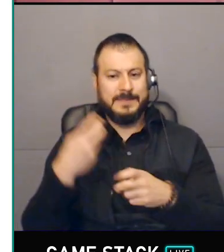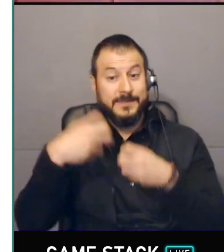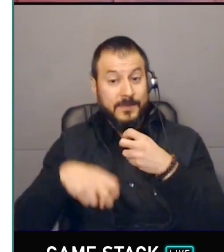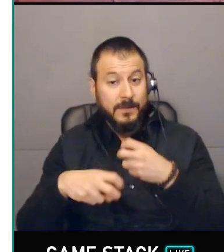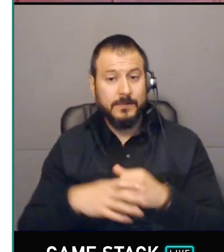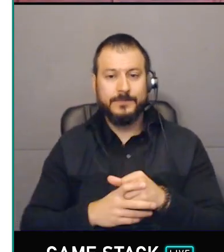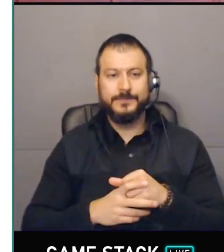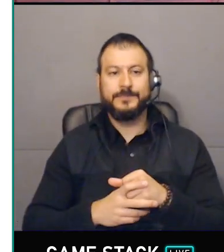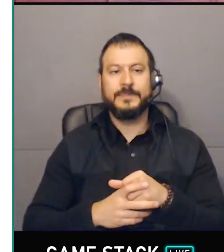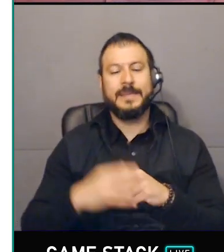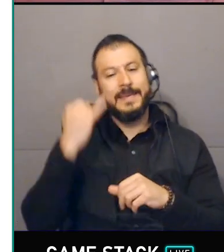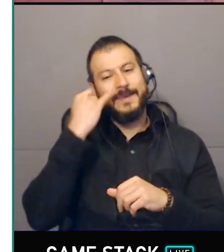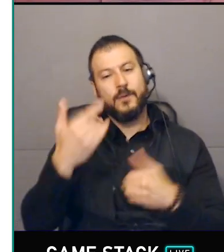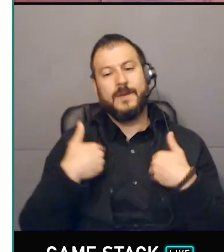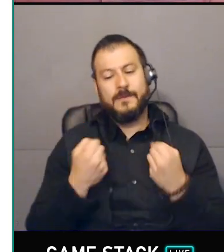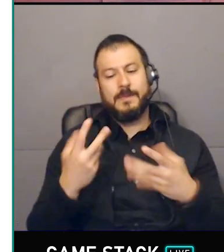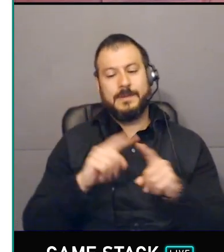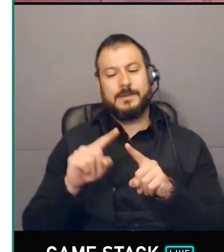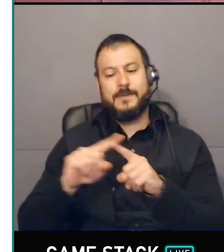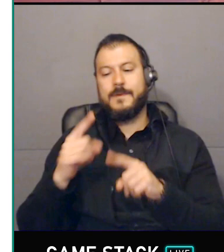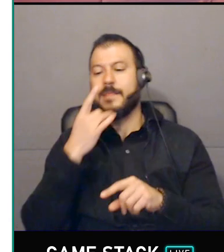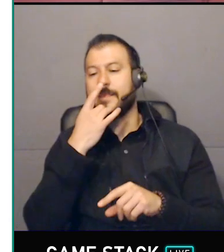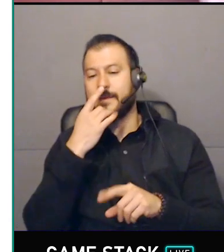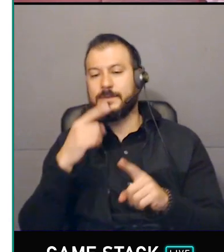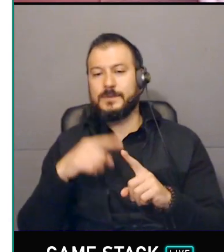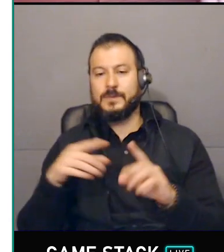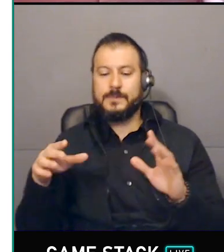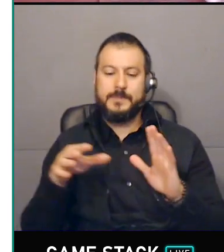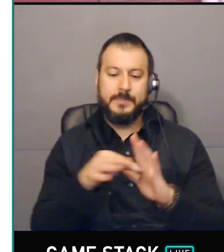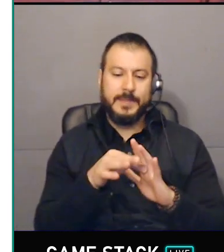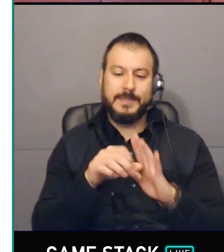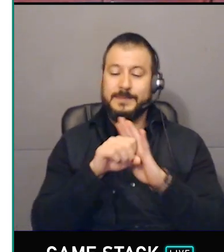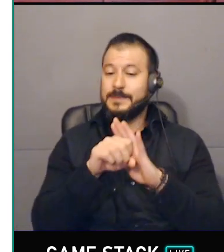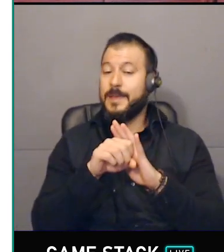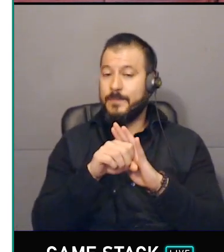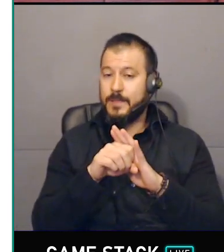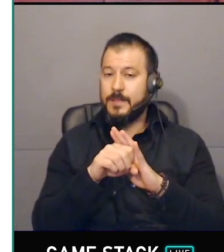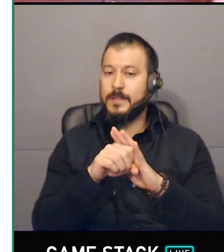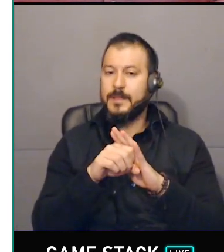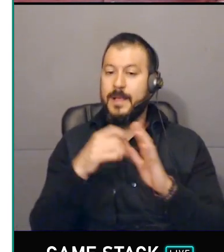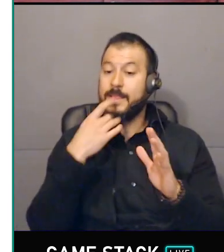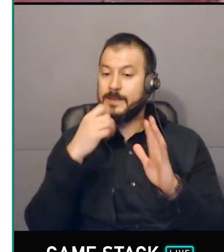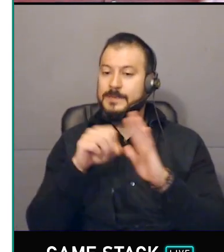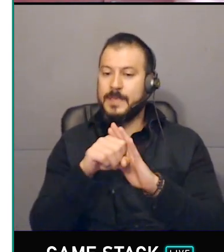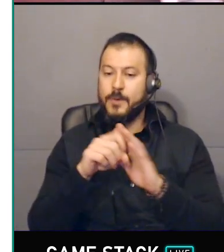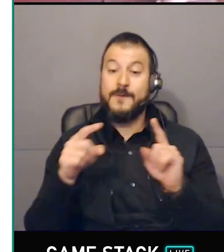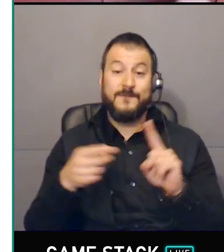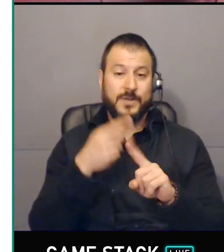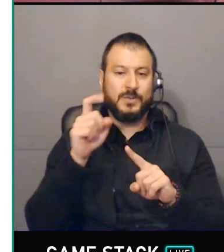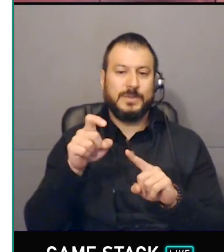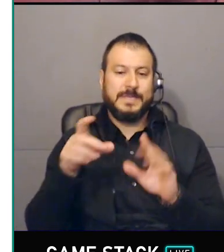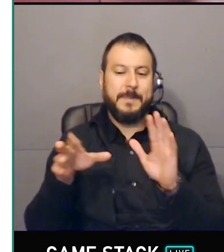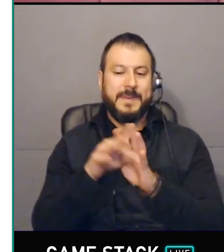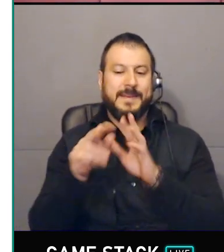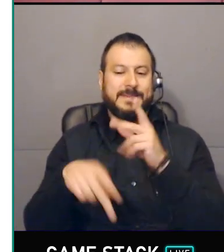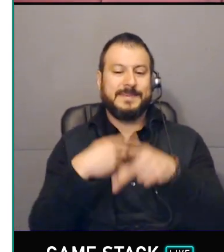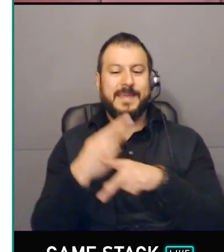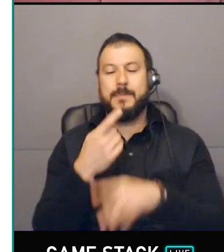Well, if you have many different lights, in order to pick a sample, a light sample, first of all you need to pick a type of light,